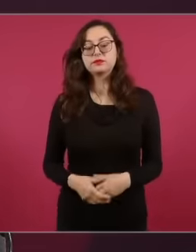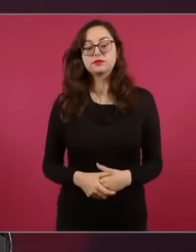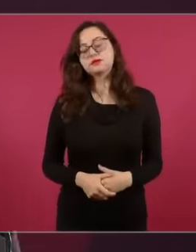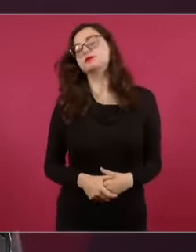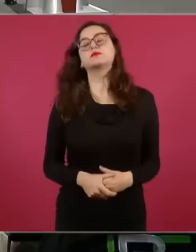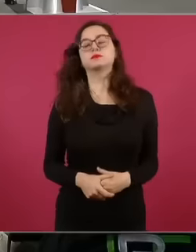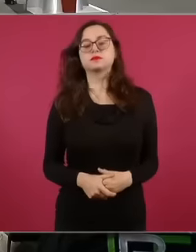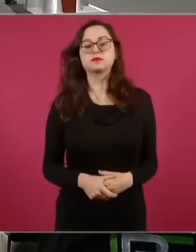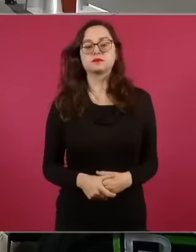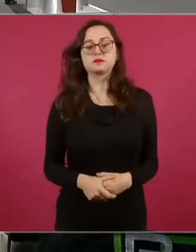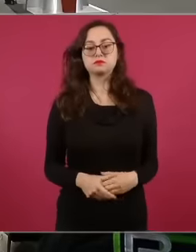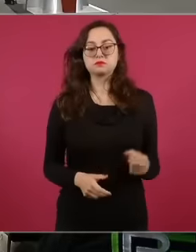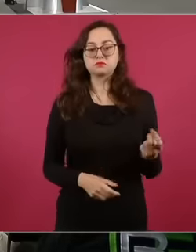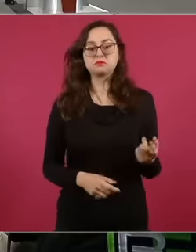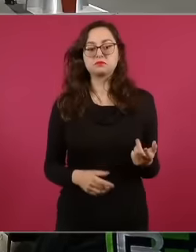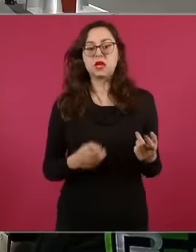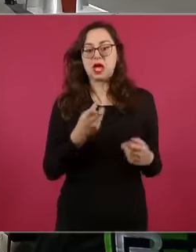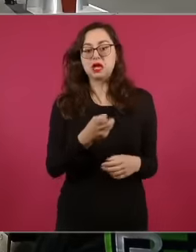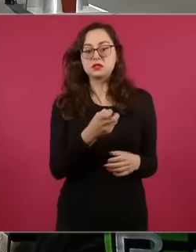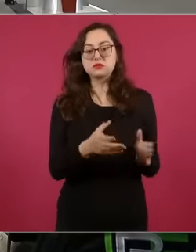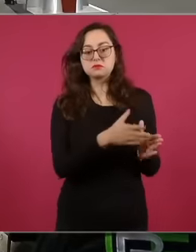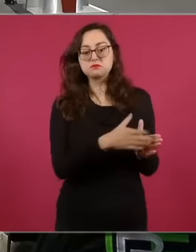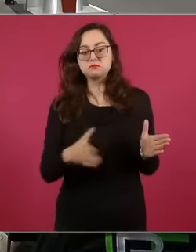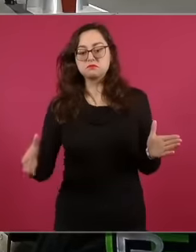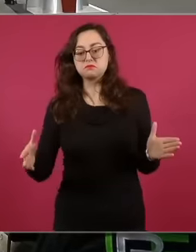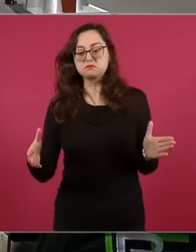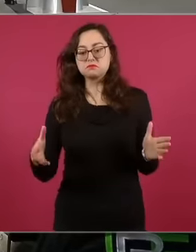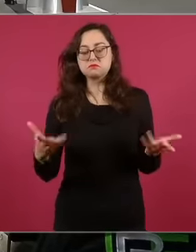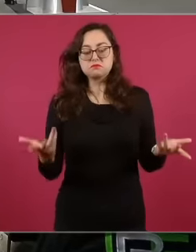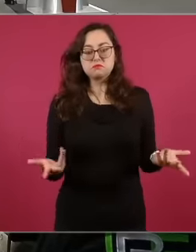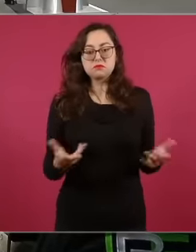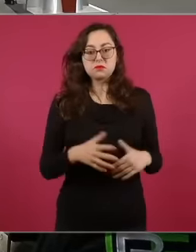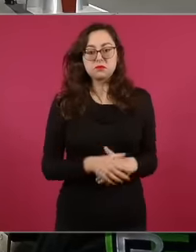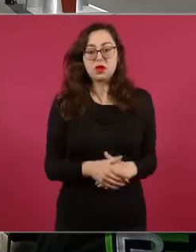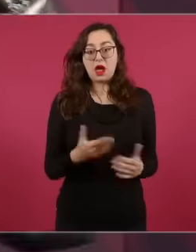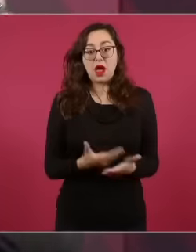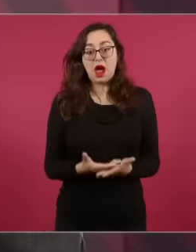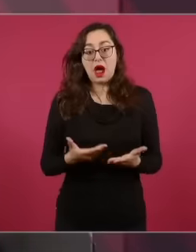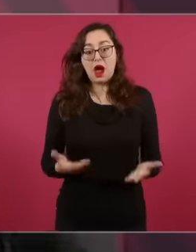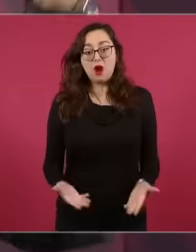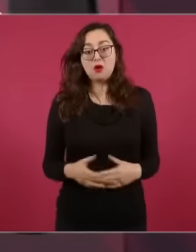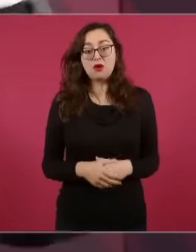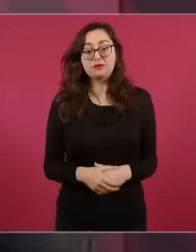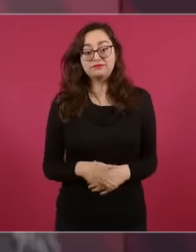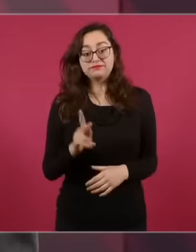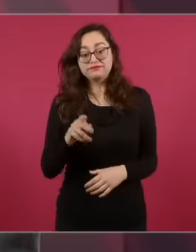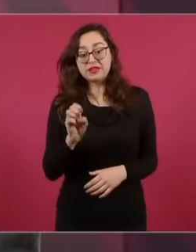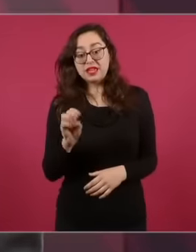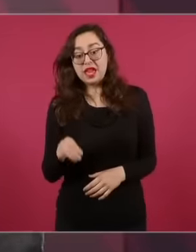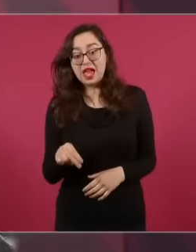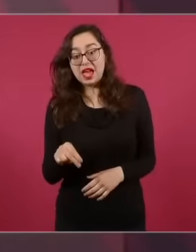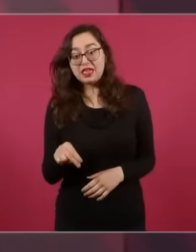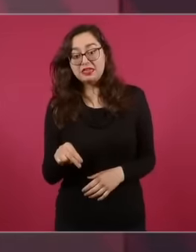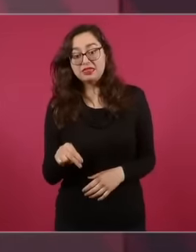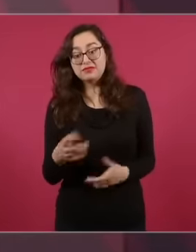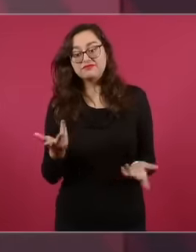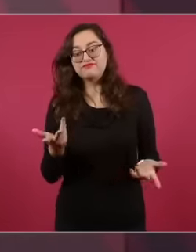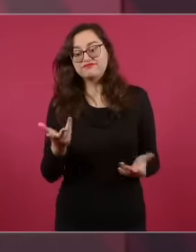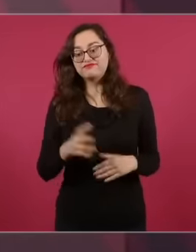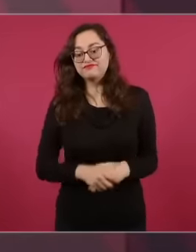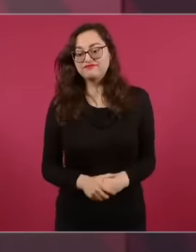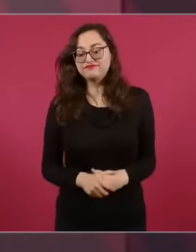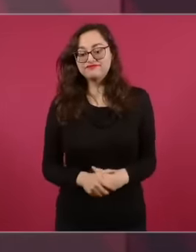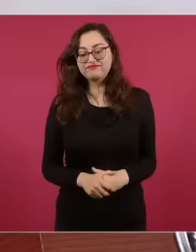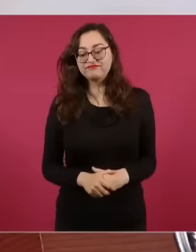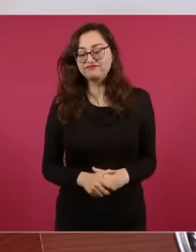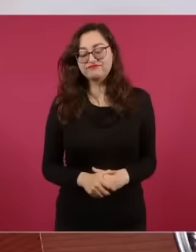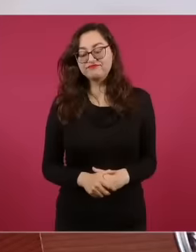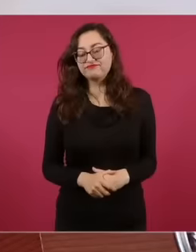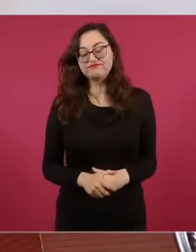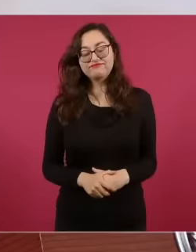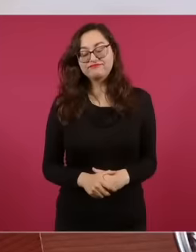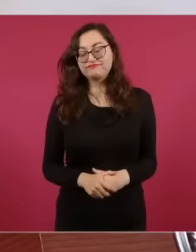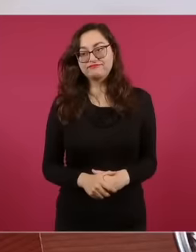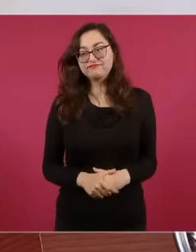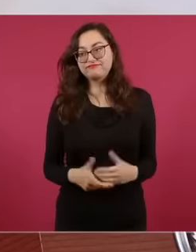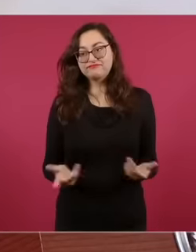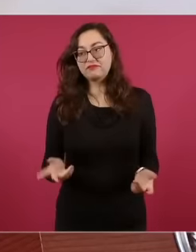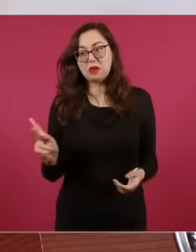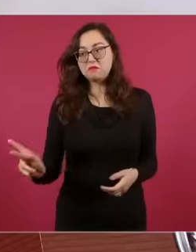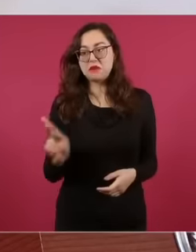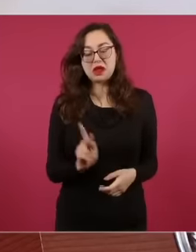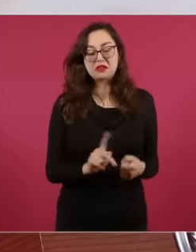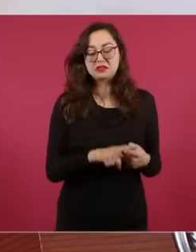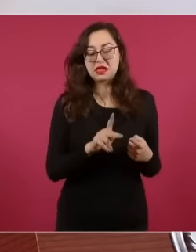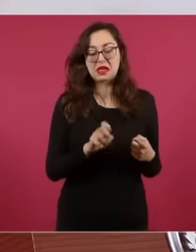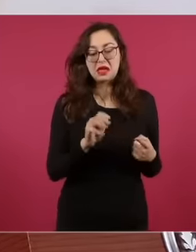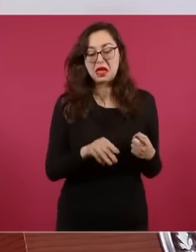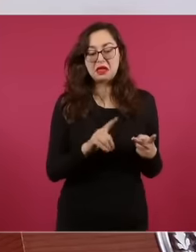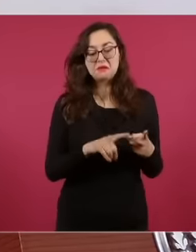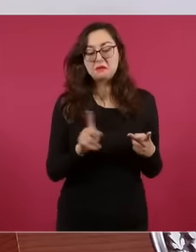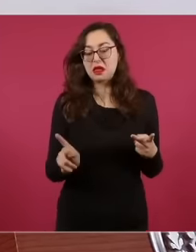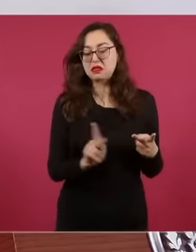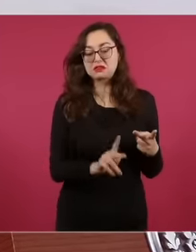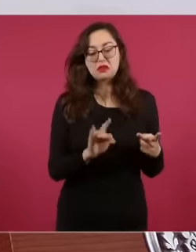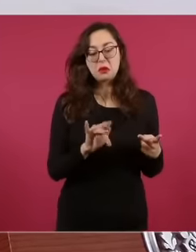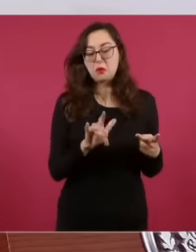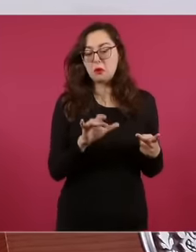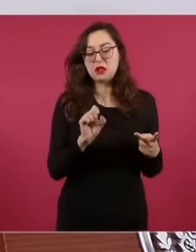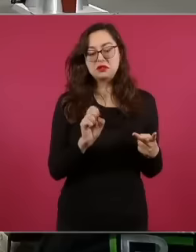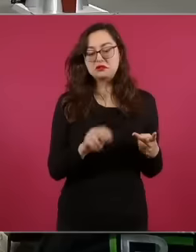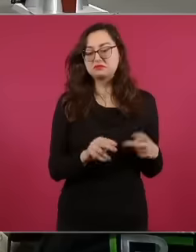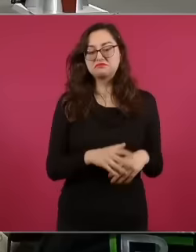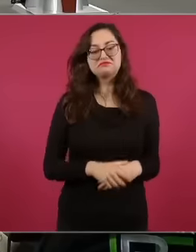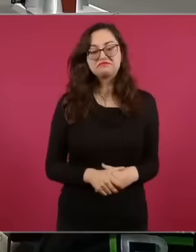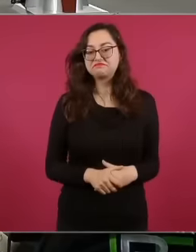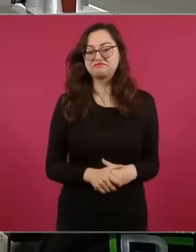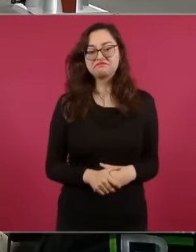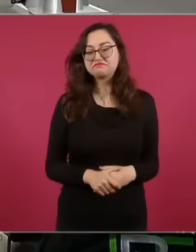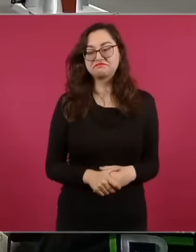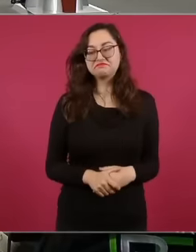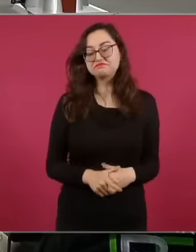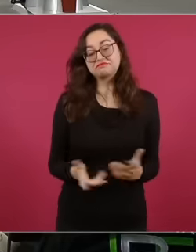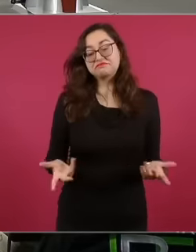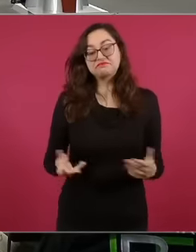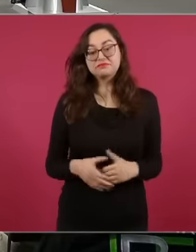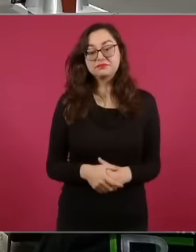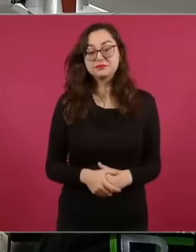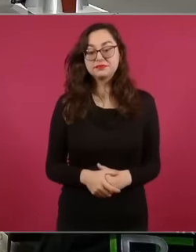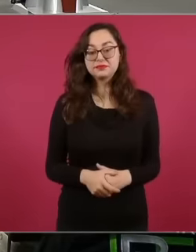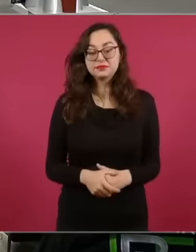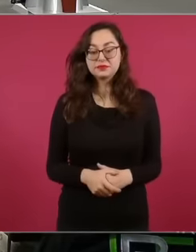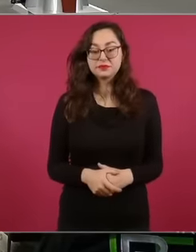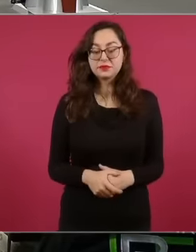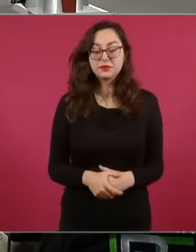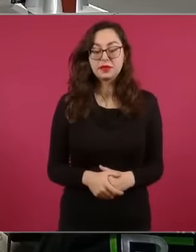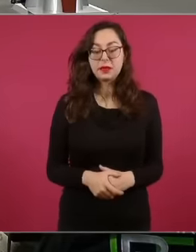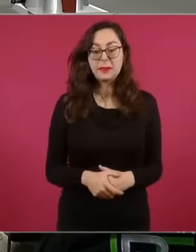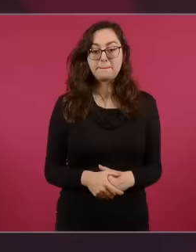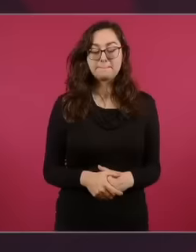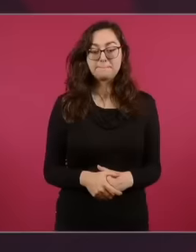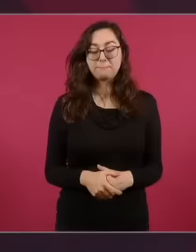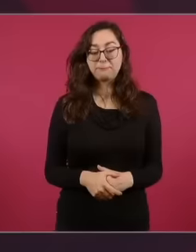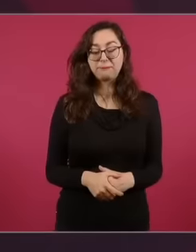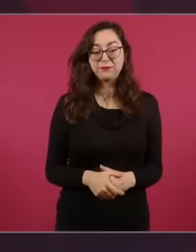are both Where is Ken because he is not Wilson, but he is not there to help all this, no, and this is not just